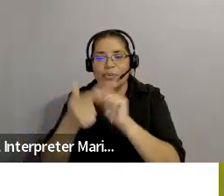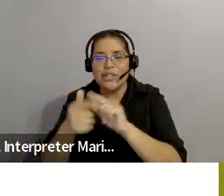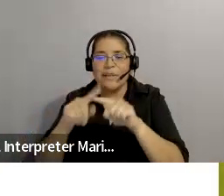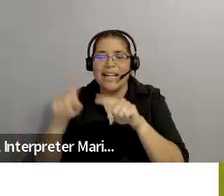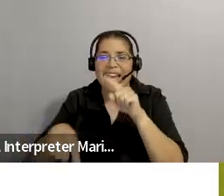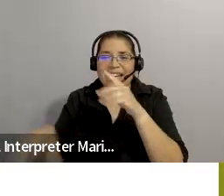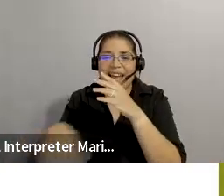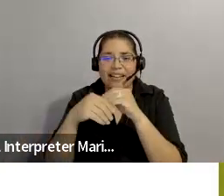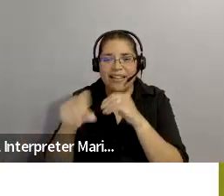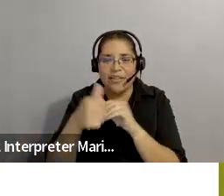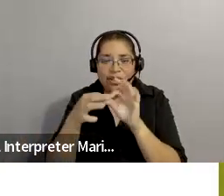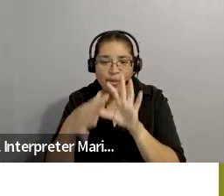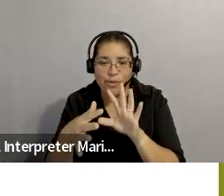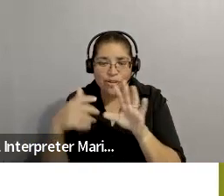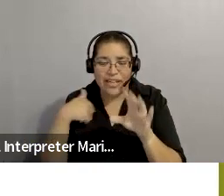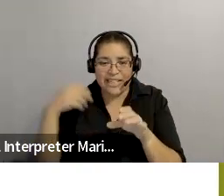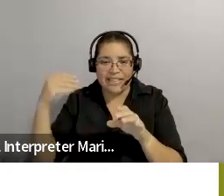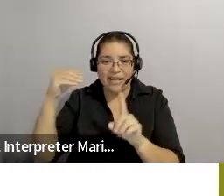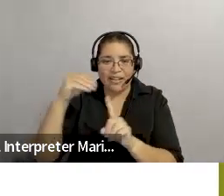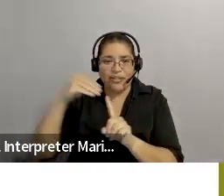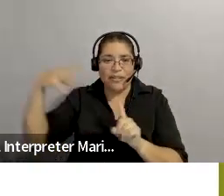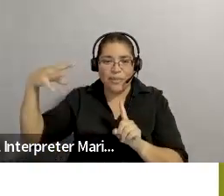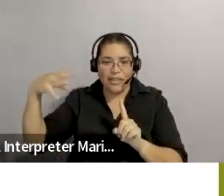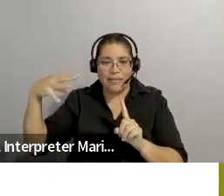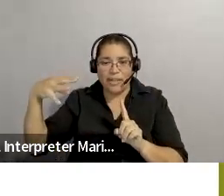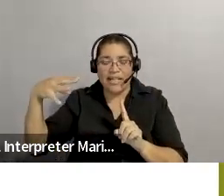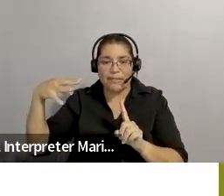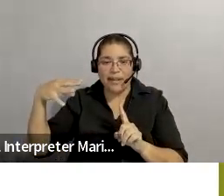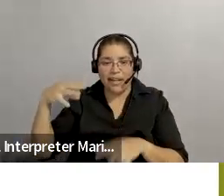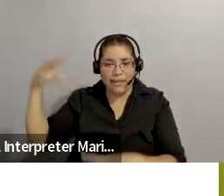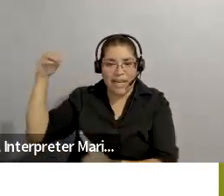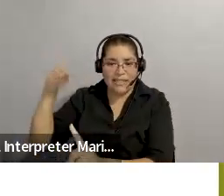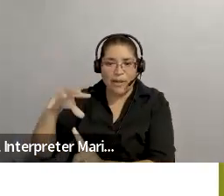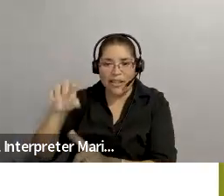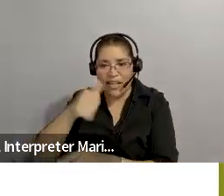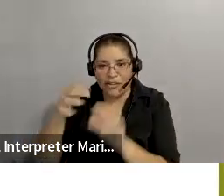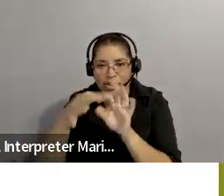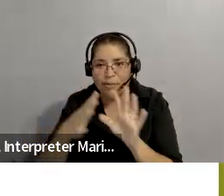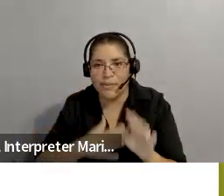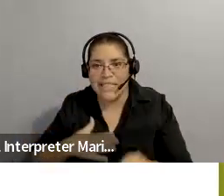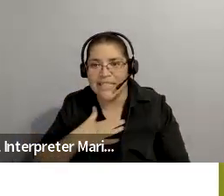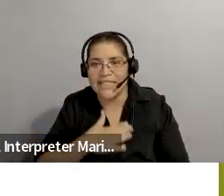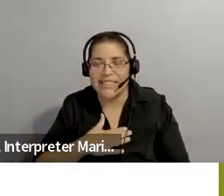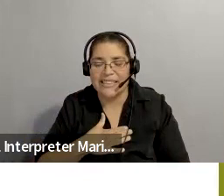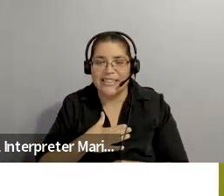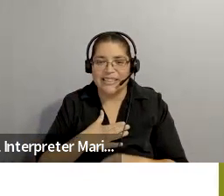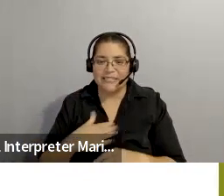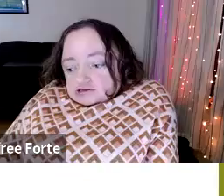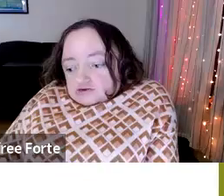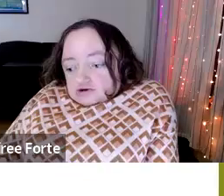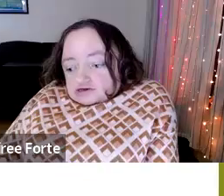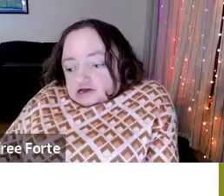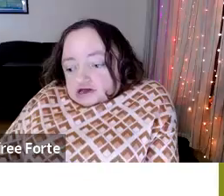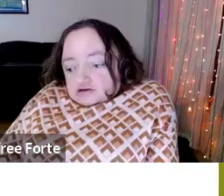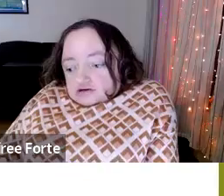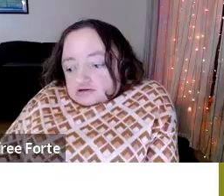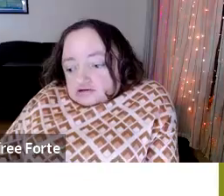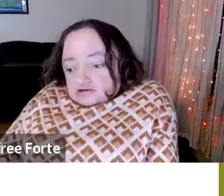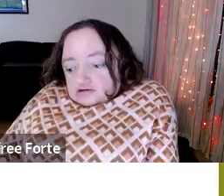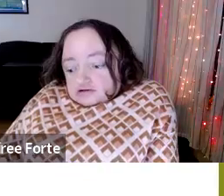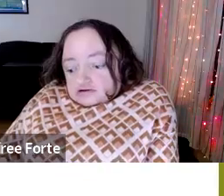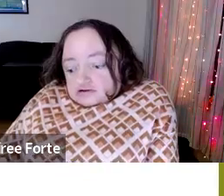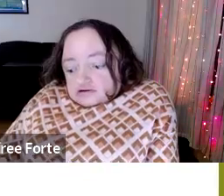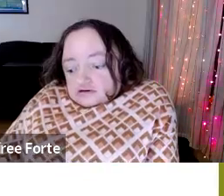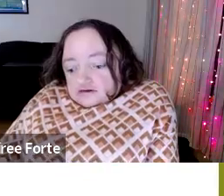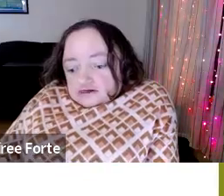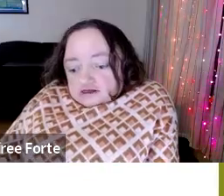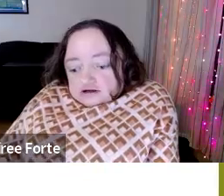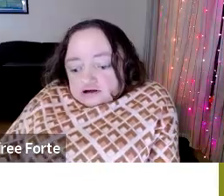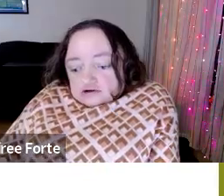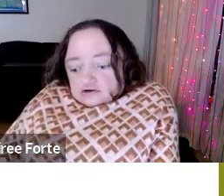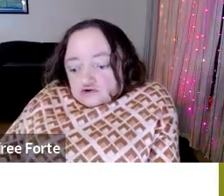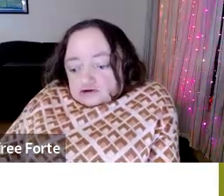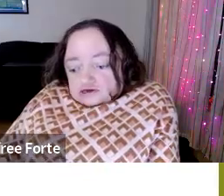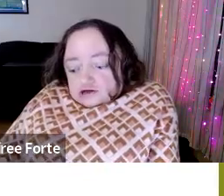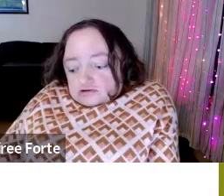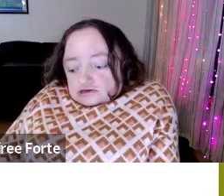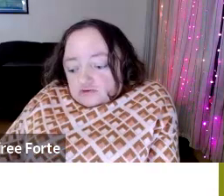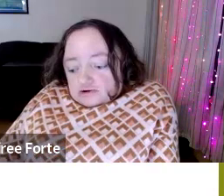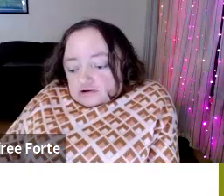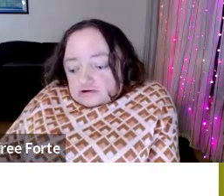: And on the screen is an image of the local from reform to equal rights curriculum as well as a DVD cover for the great fight for disability rights. Abner.